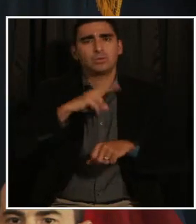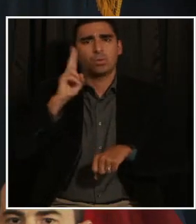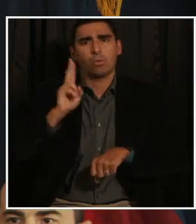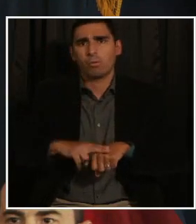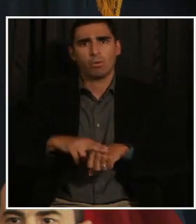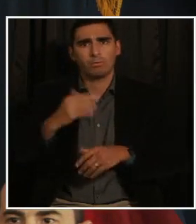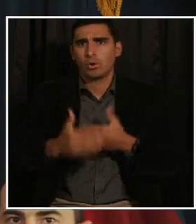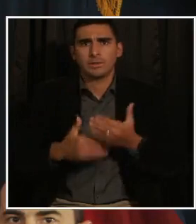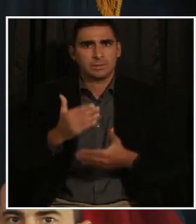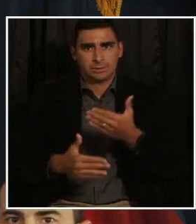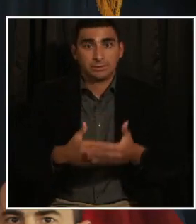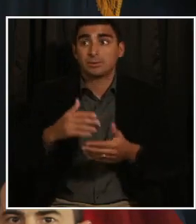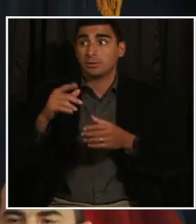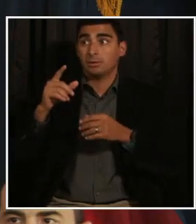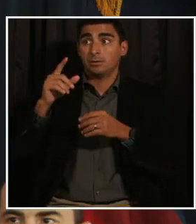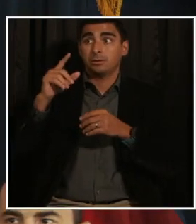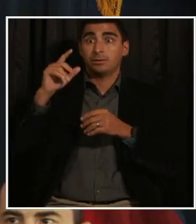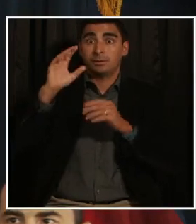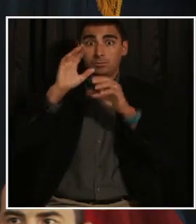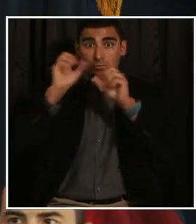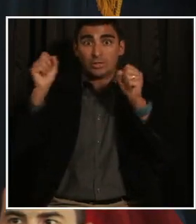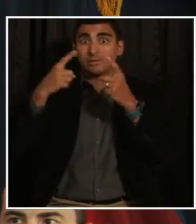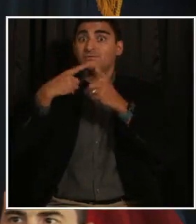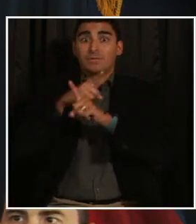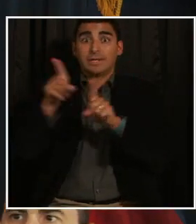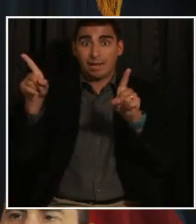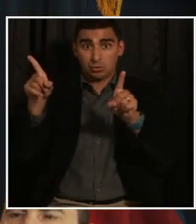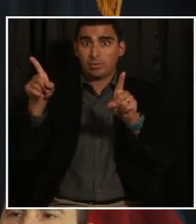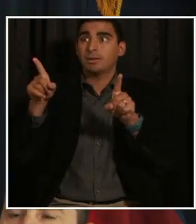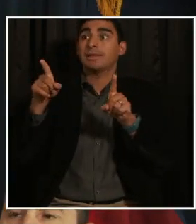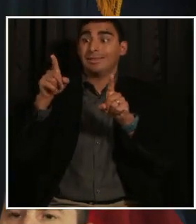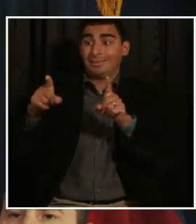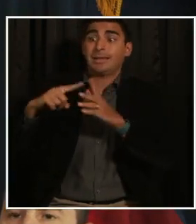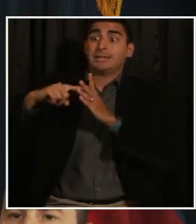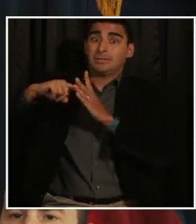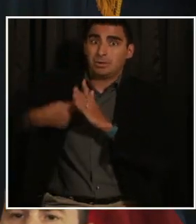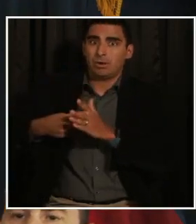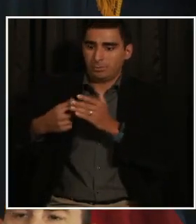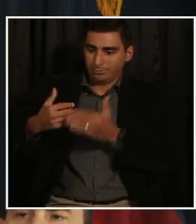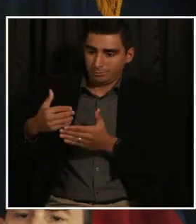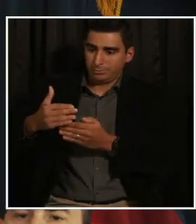the announcement is made and that starts the process of how they can receive input